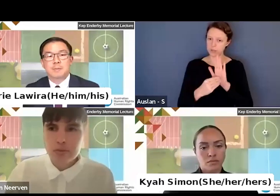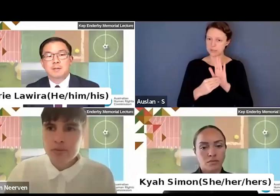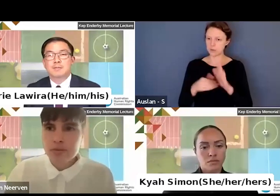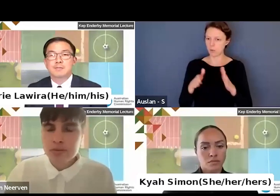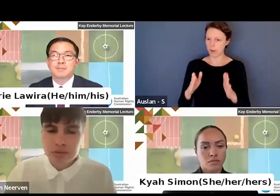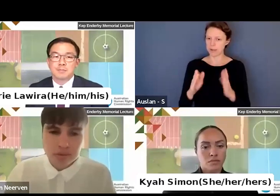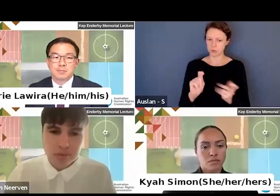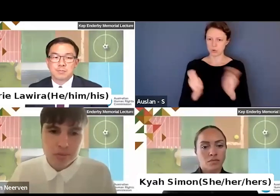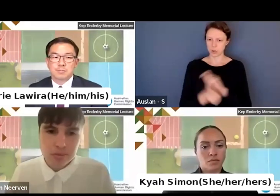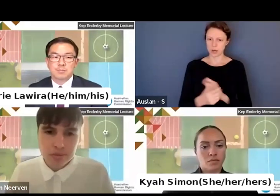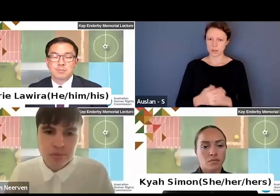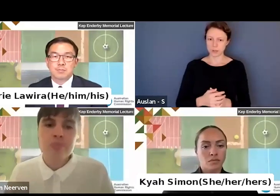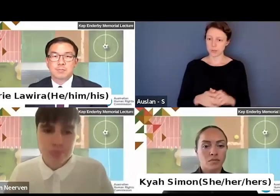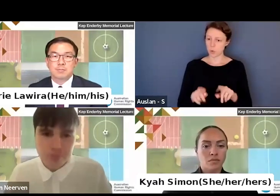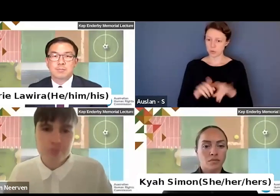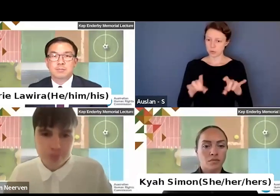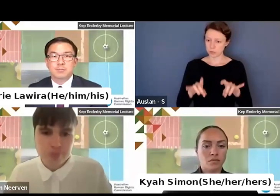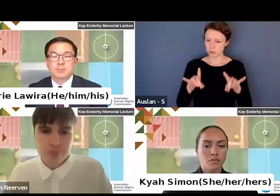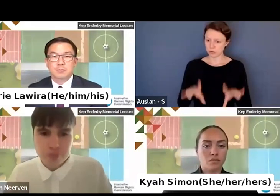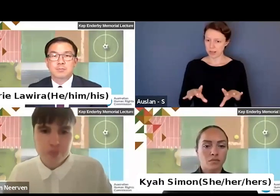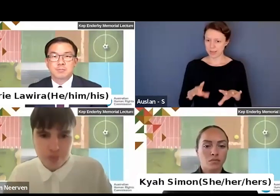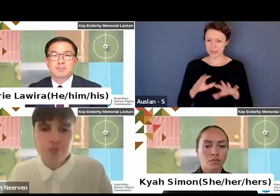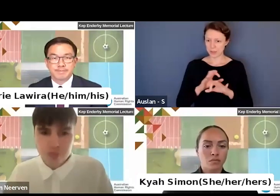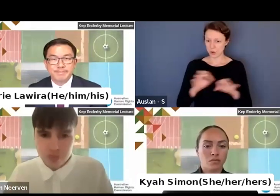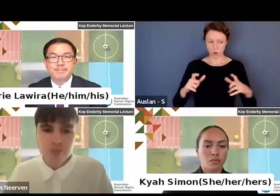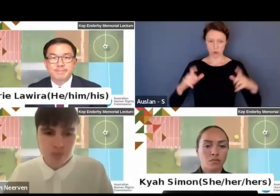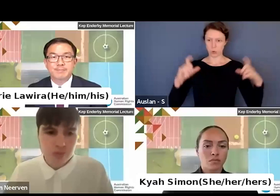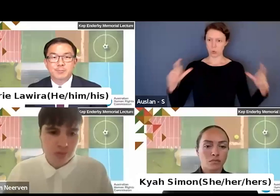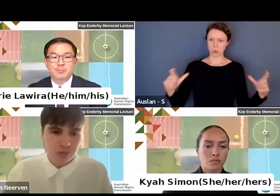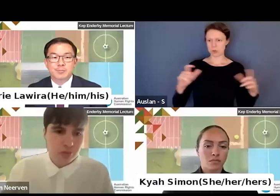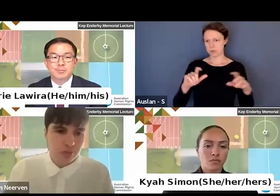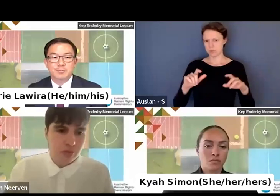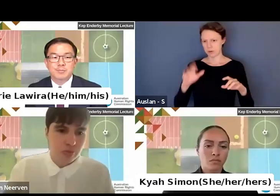not that big of a country and we should be trying stuff you know we should be actually trying to be innovative and.